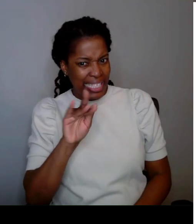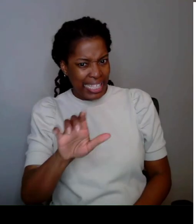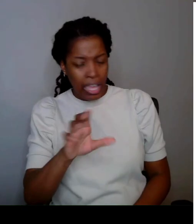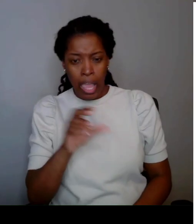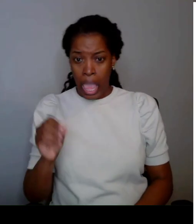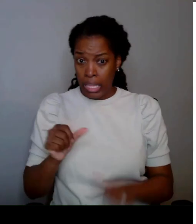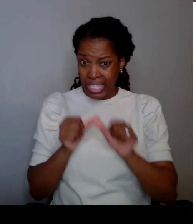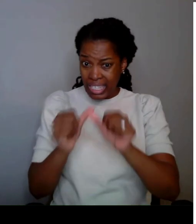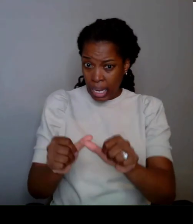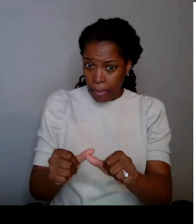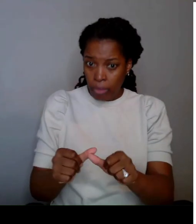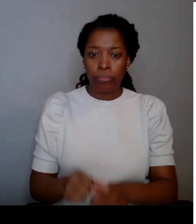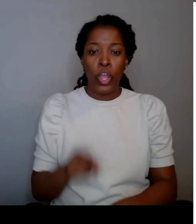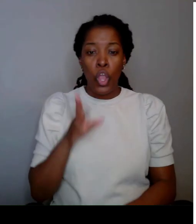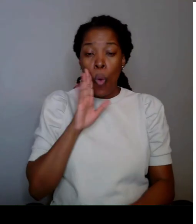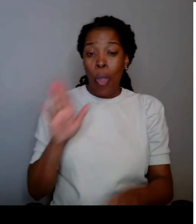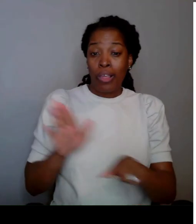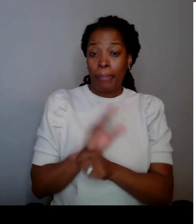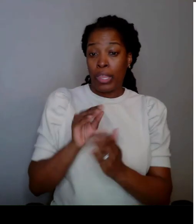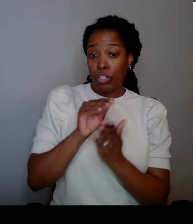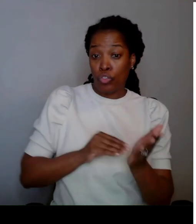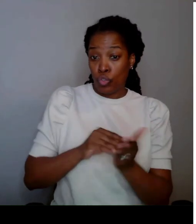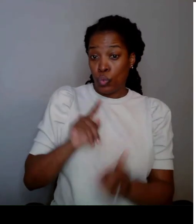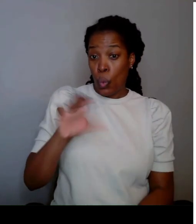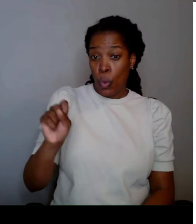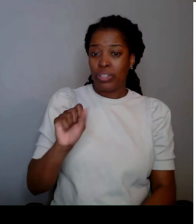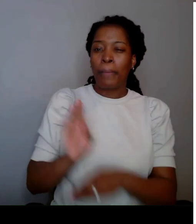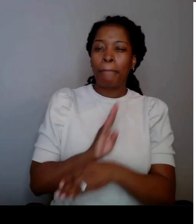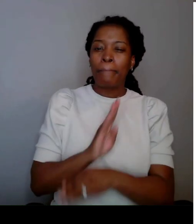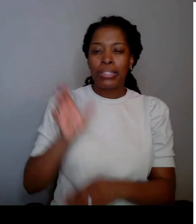Worksheet and the Feasibility Thumbs Up tool with help from a business vendor.